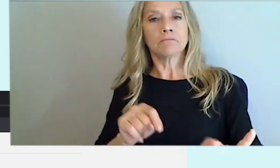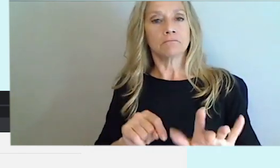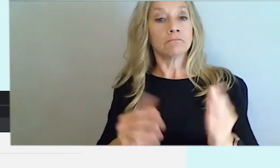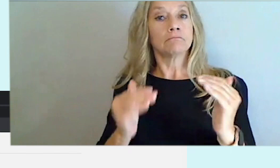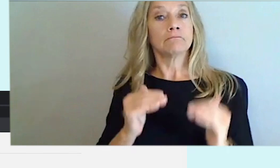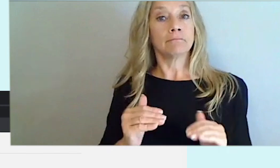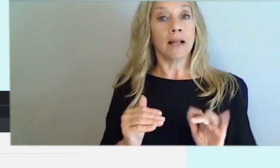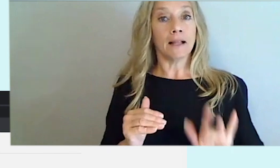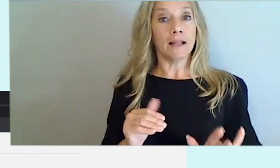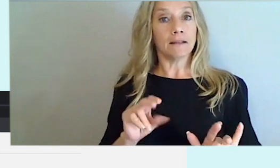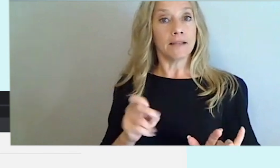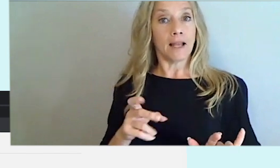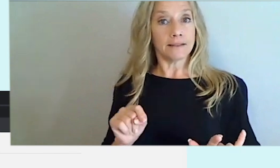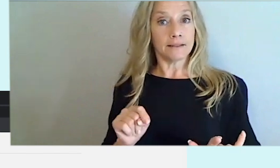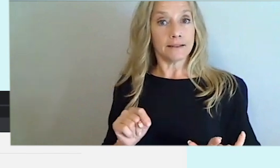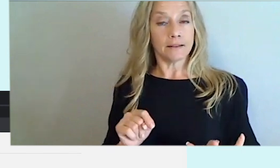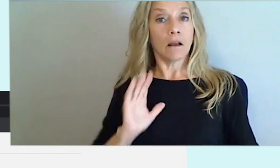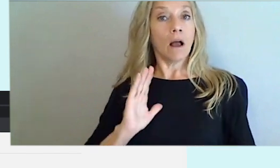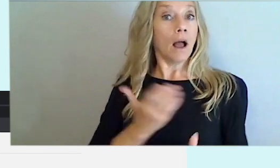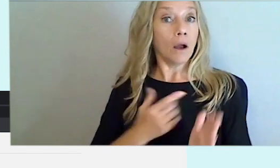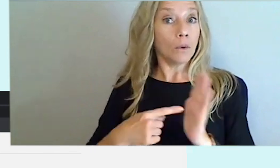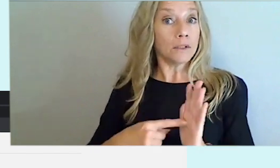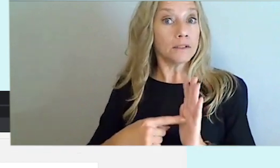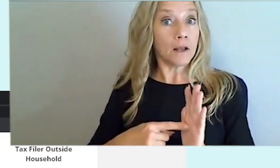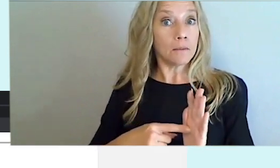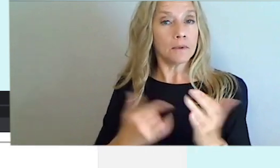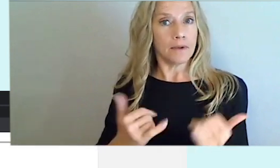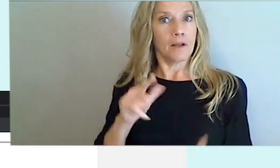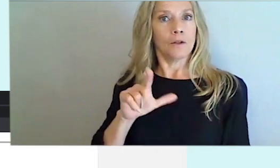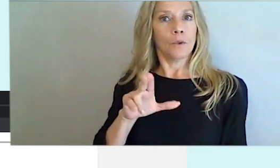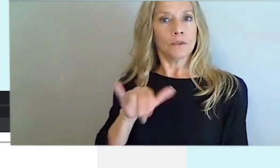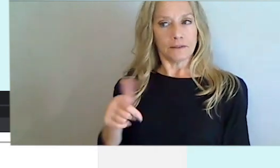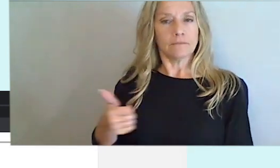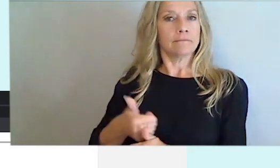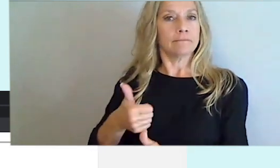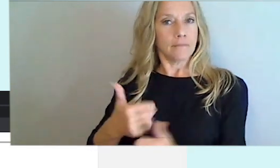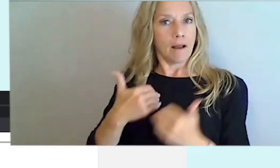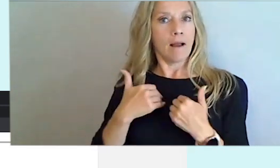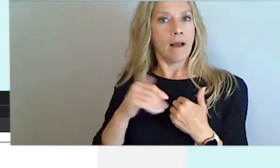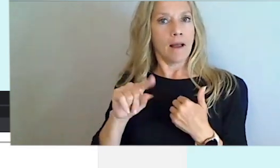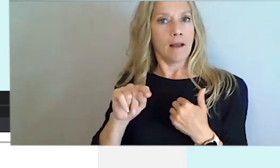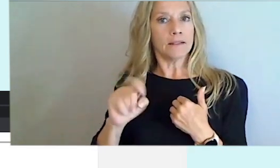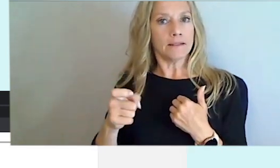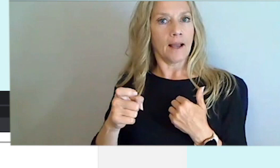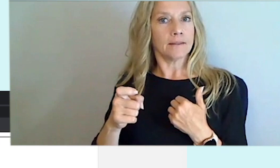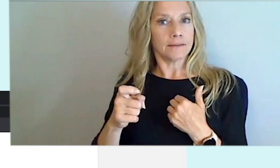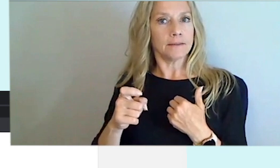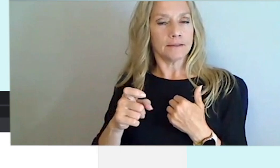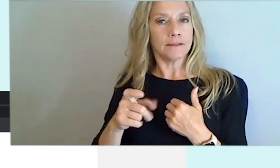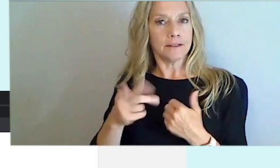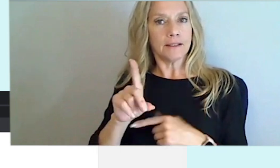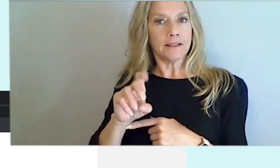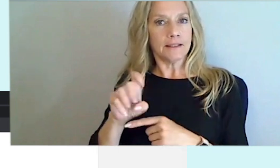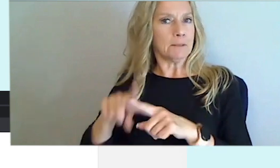For this example, Lucy does have tax dependents, so the member will select yes and add Lucy's tax to dependents.